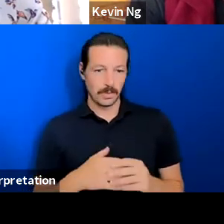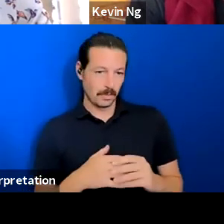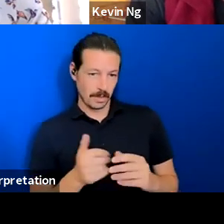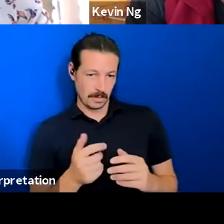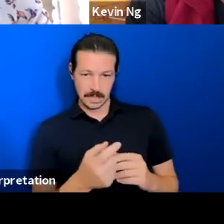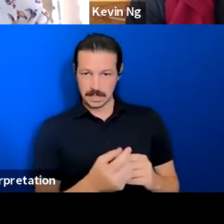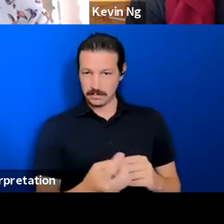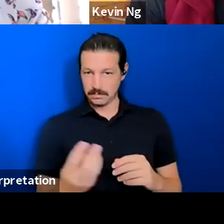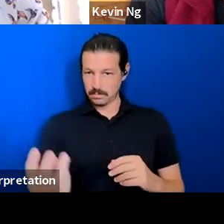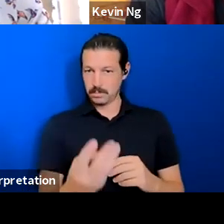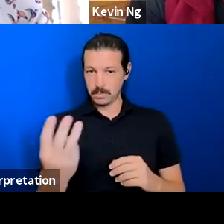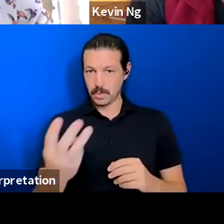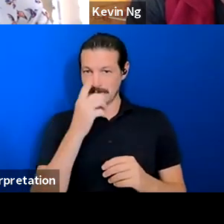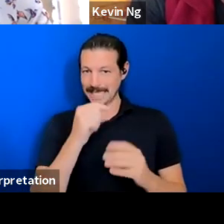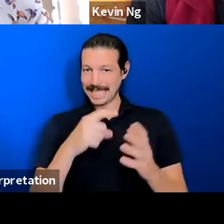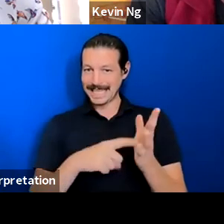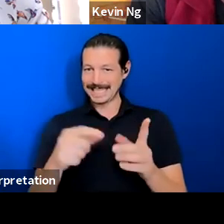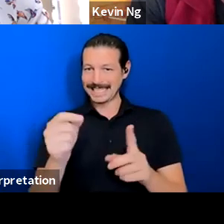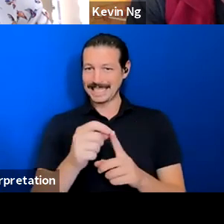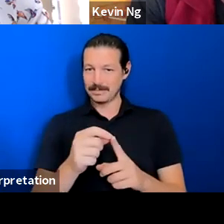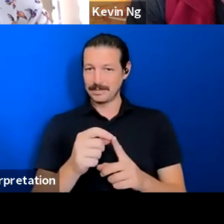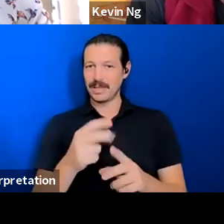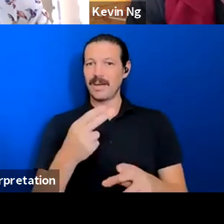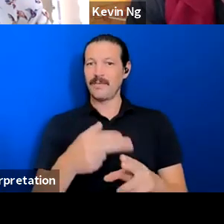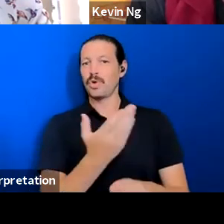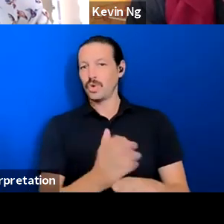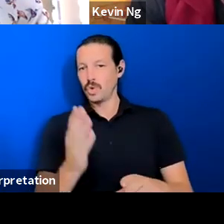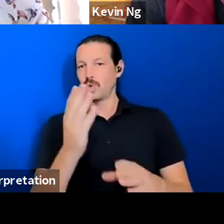an emerging artist who were thinking about applying to be a peer for the first time.